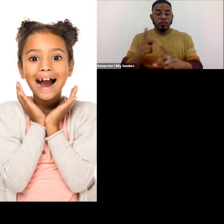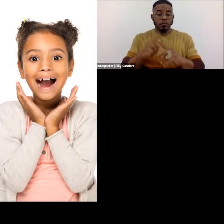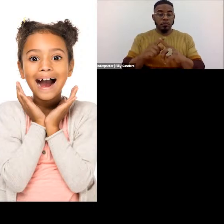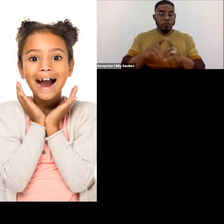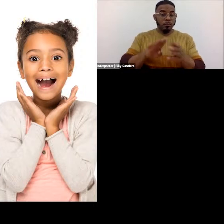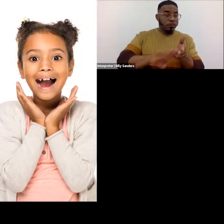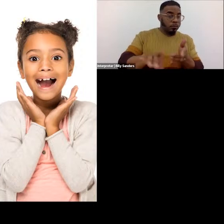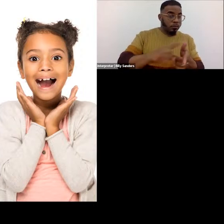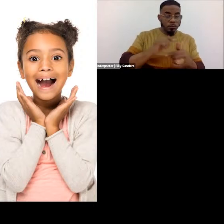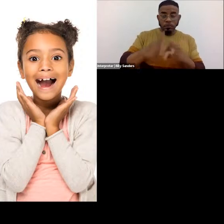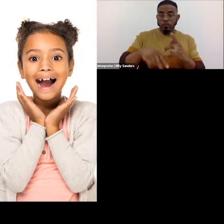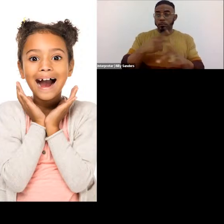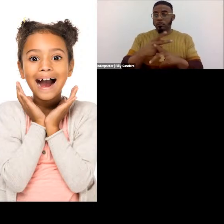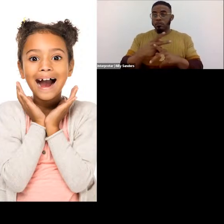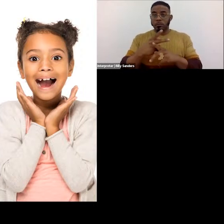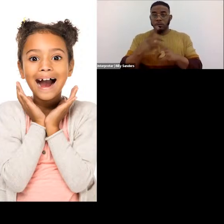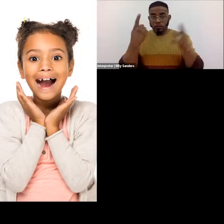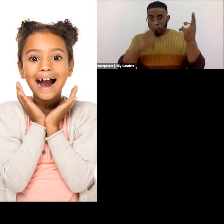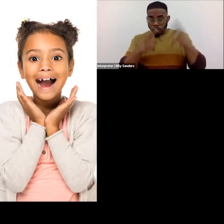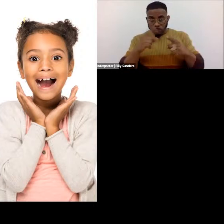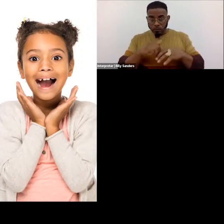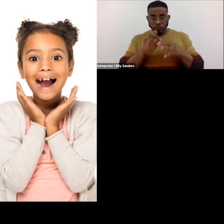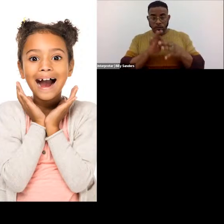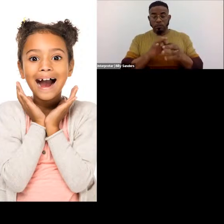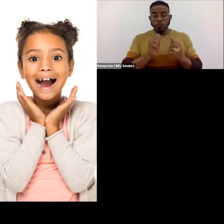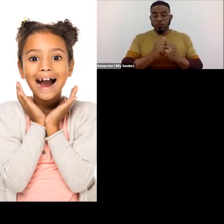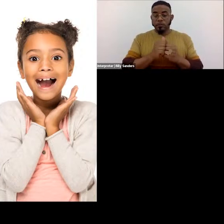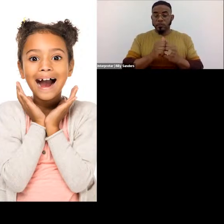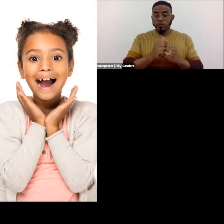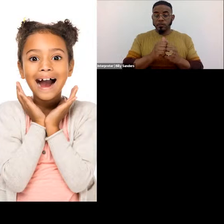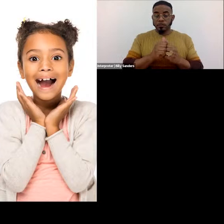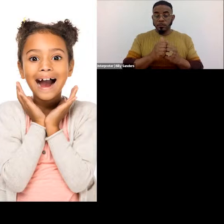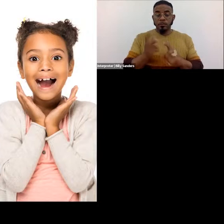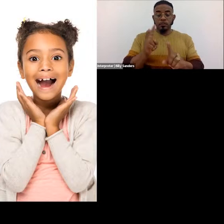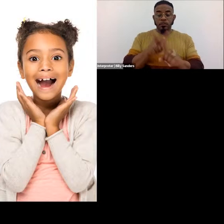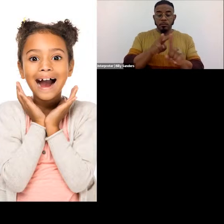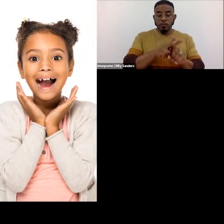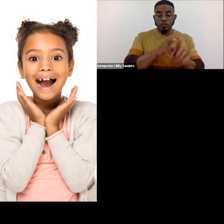or any type of concession in connection with the applicable state laws,